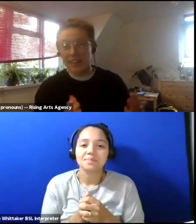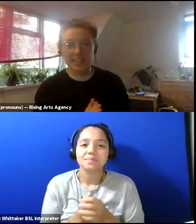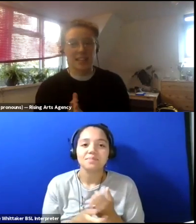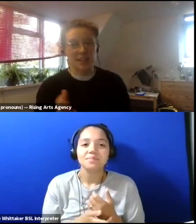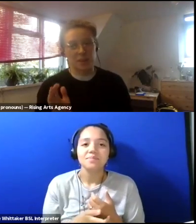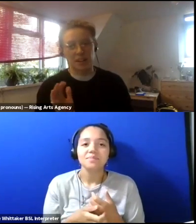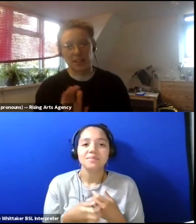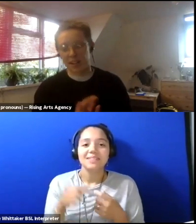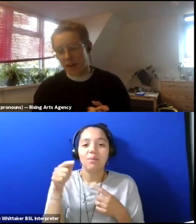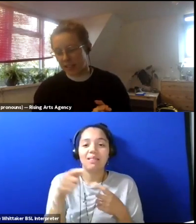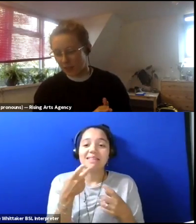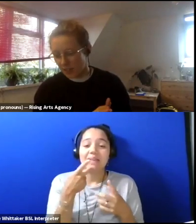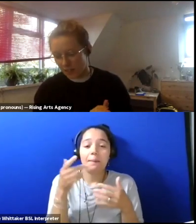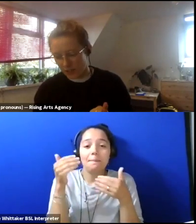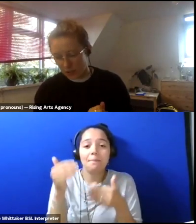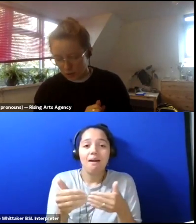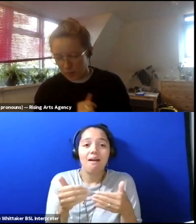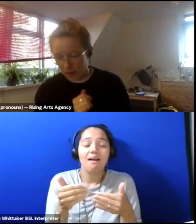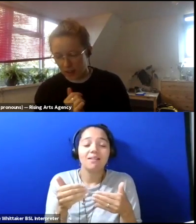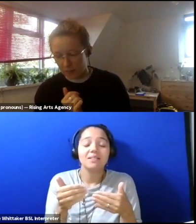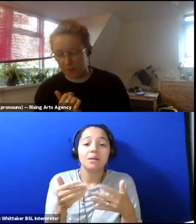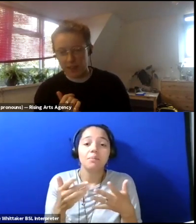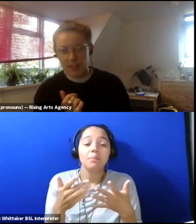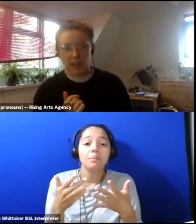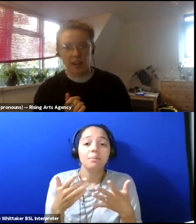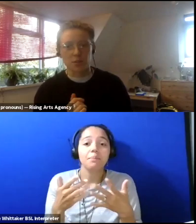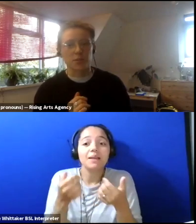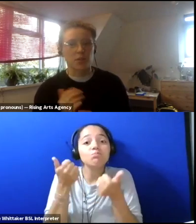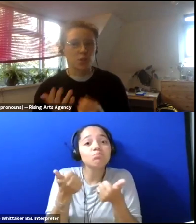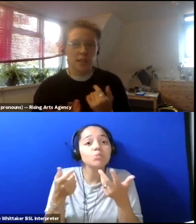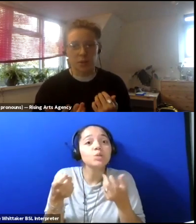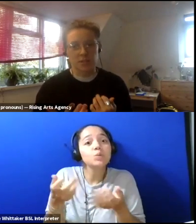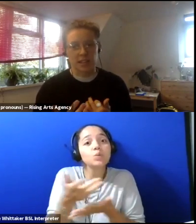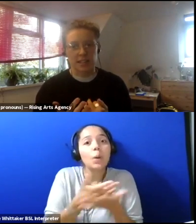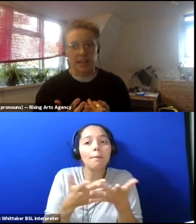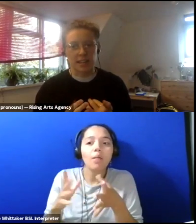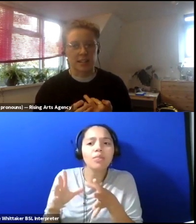So in this second part I'd love for us to talk about the joining process and